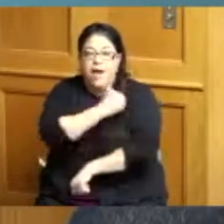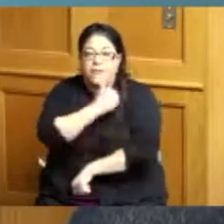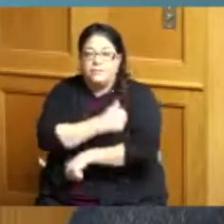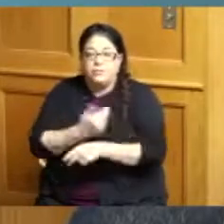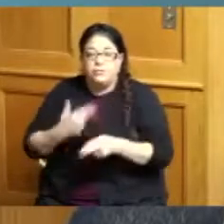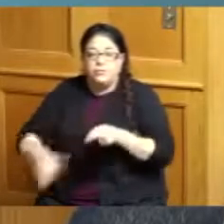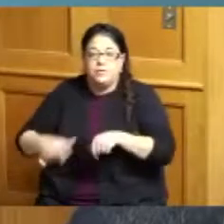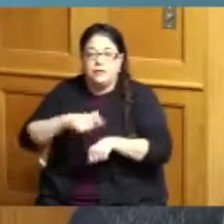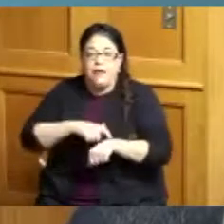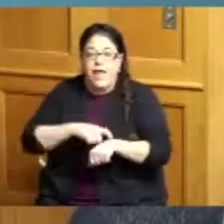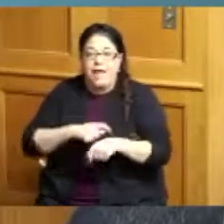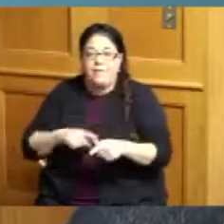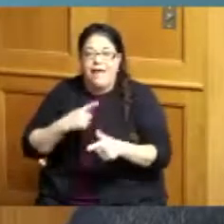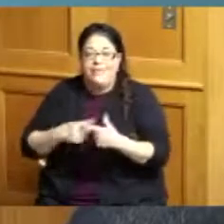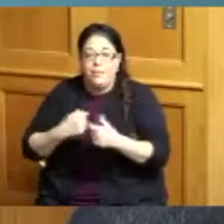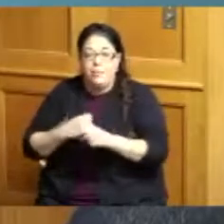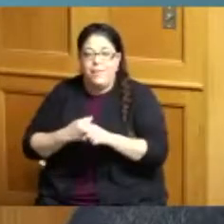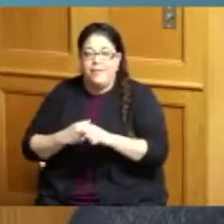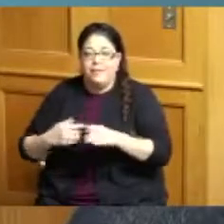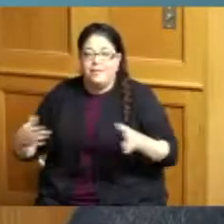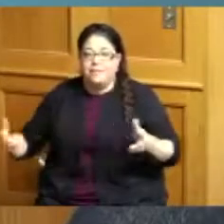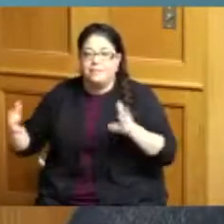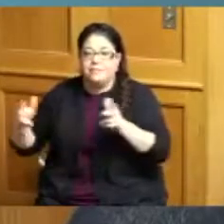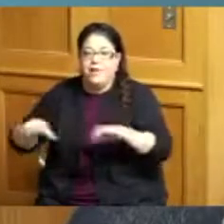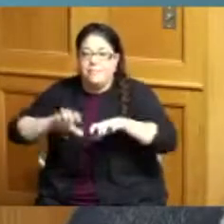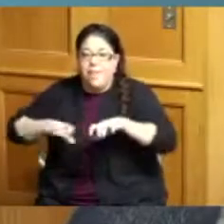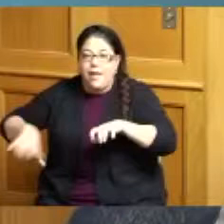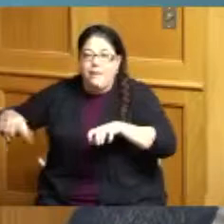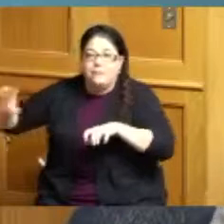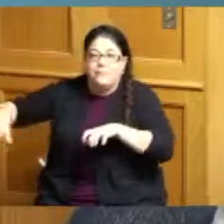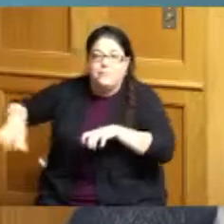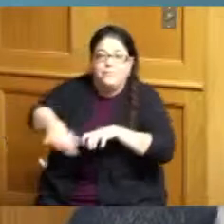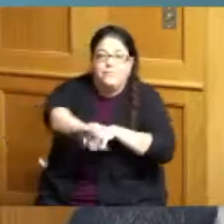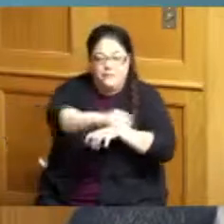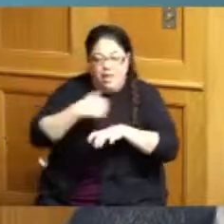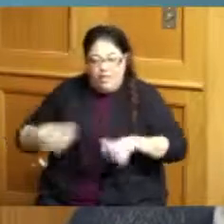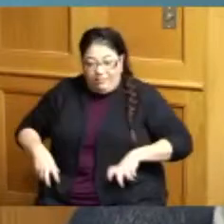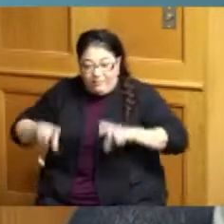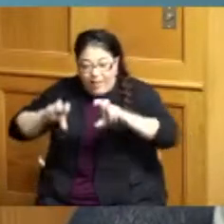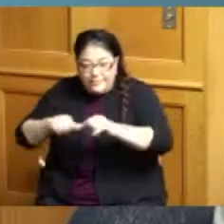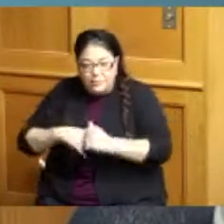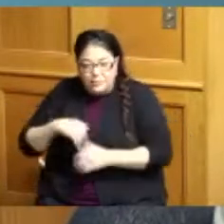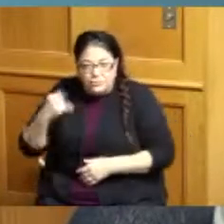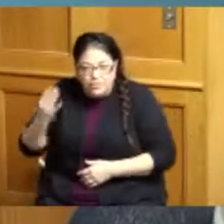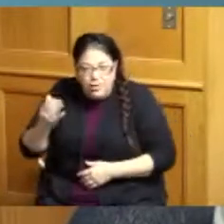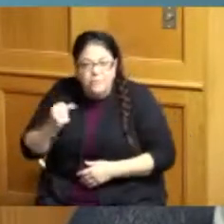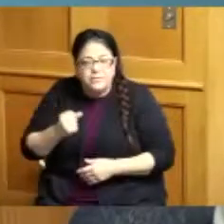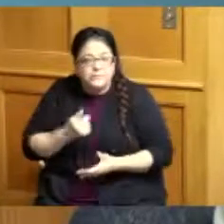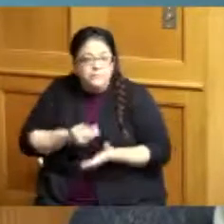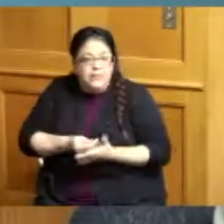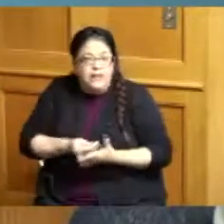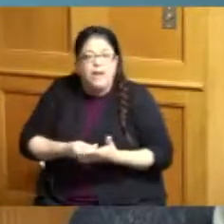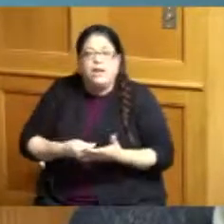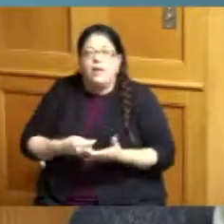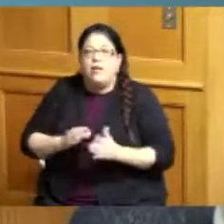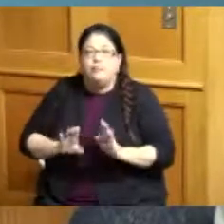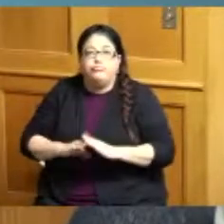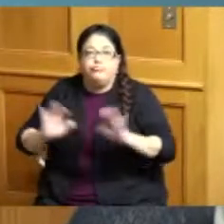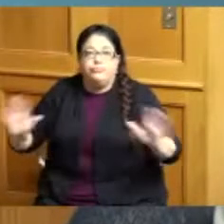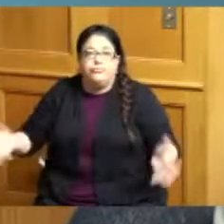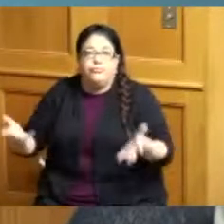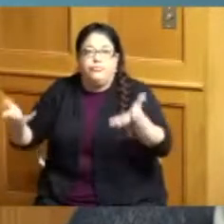this whole new innovation Corridor with jobs and investment and and also with public transit and it